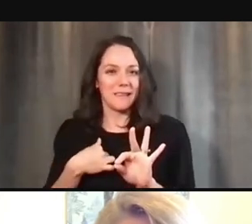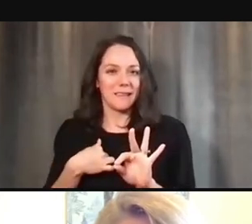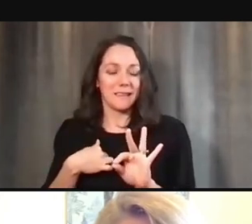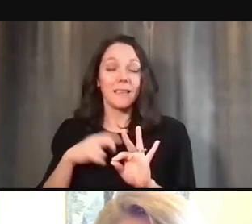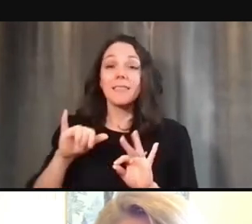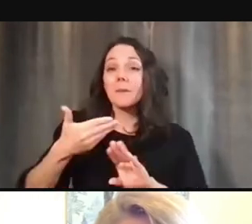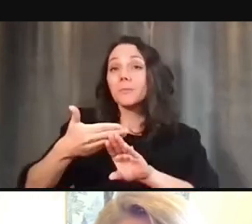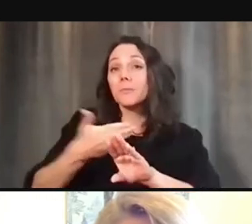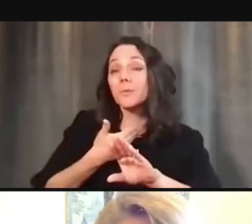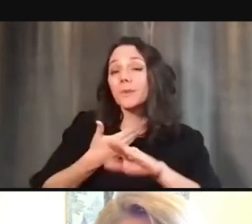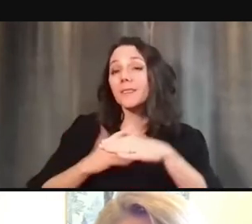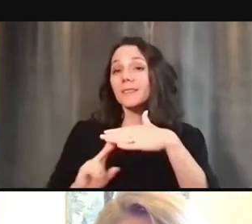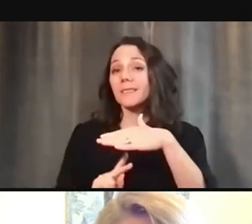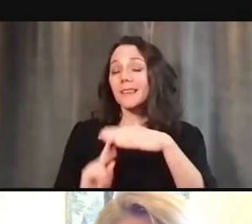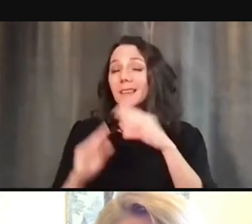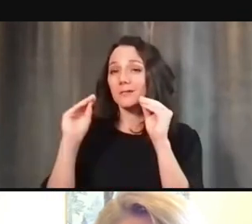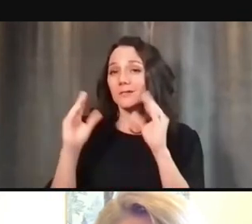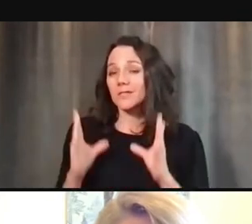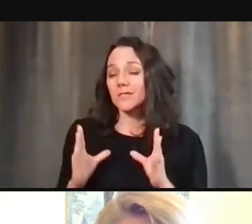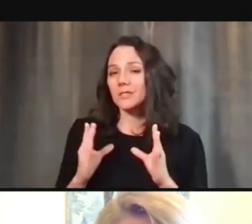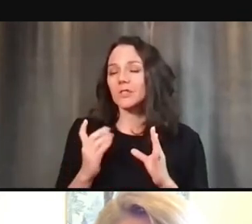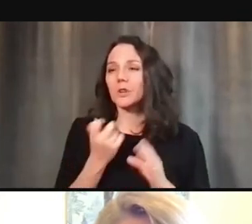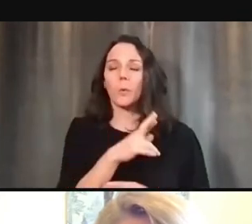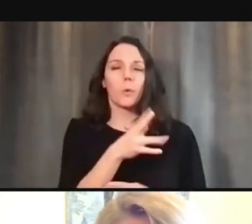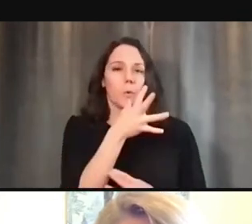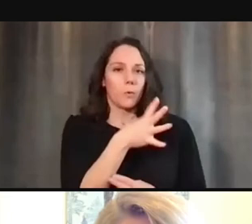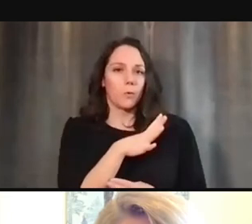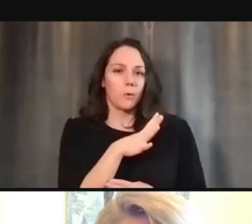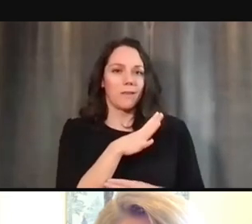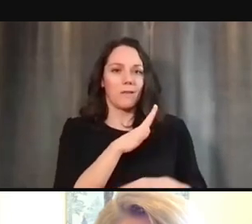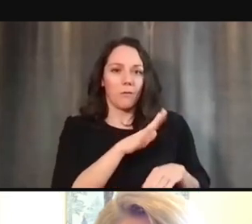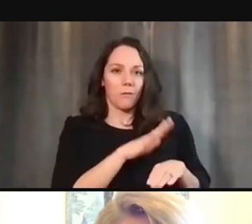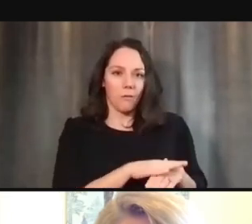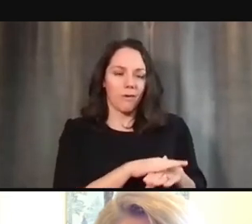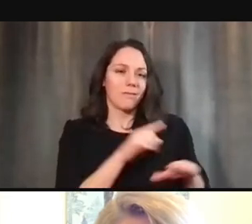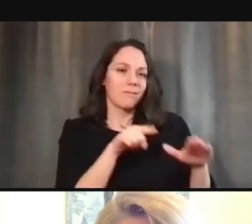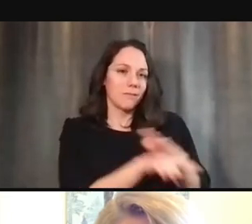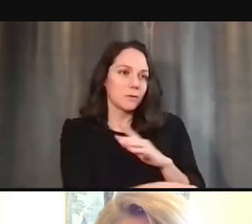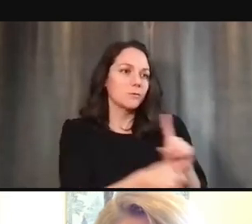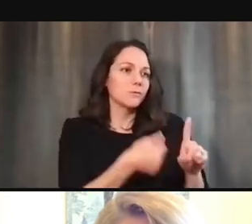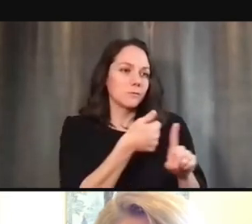And that's a kind of data that I'm after with this particular project that I think